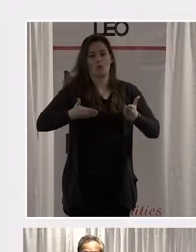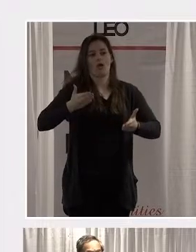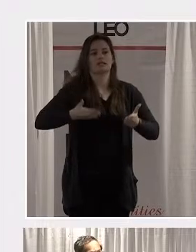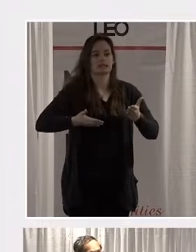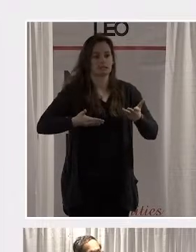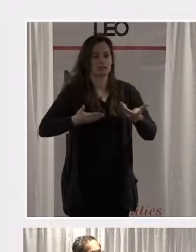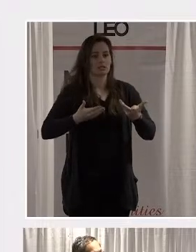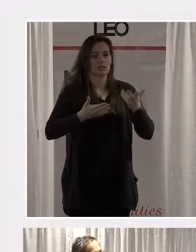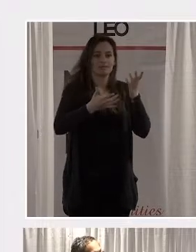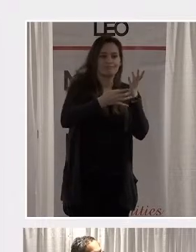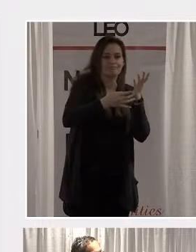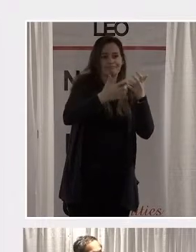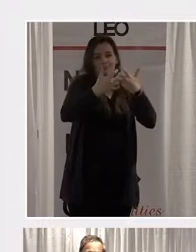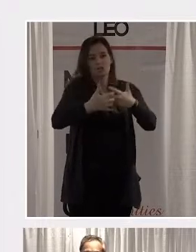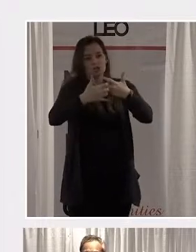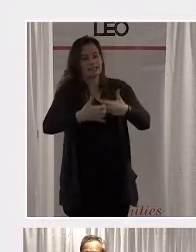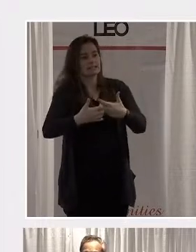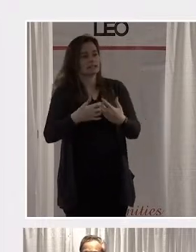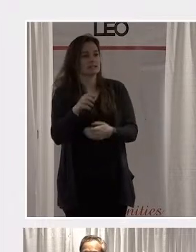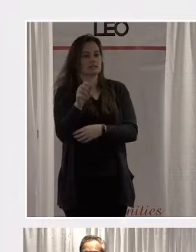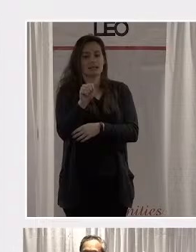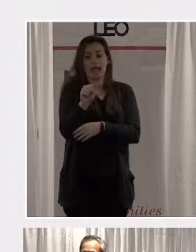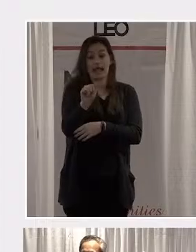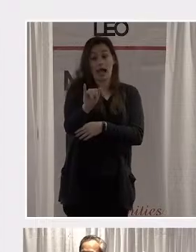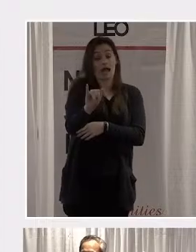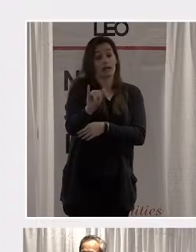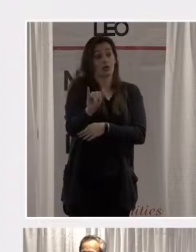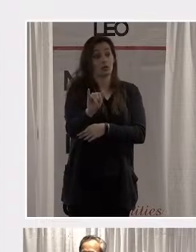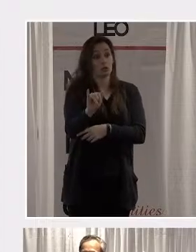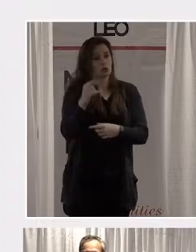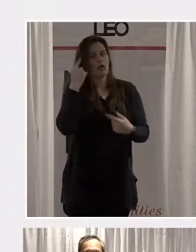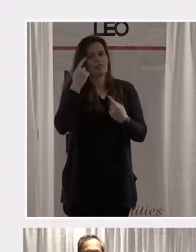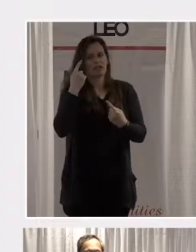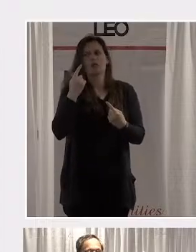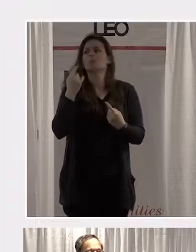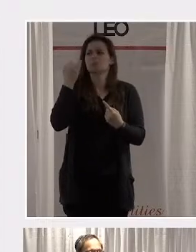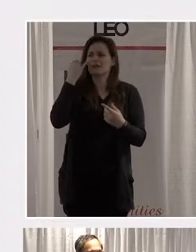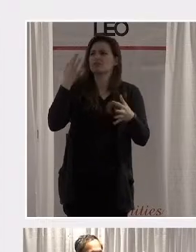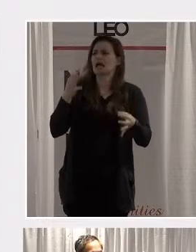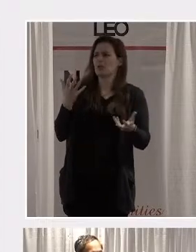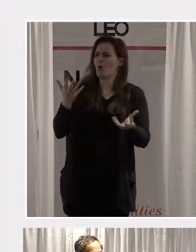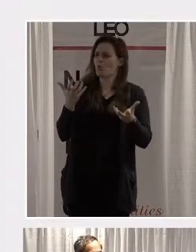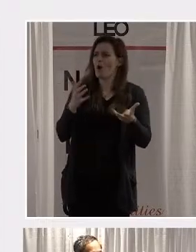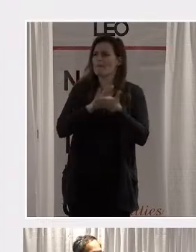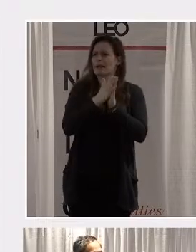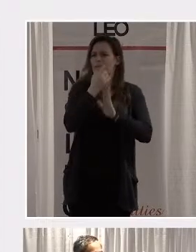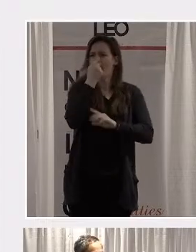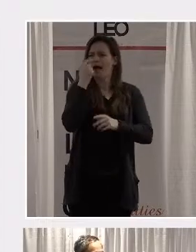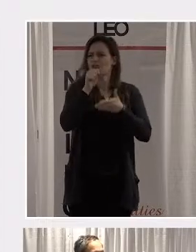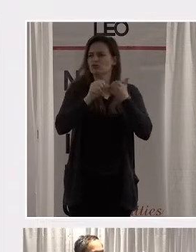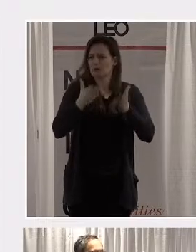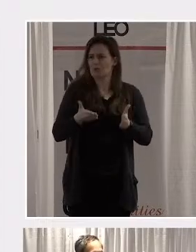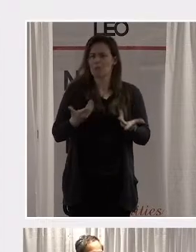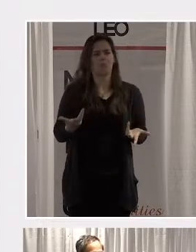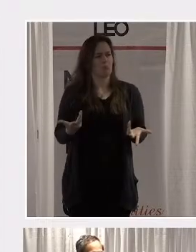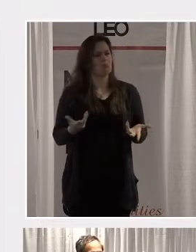YOU KNOW WHAT, I BET, IF I WANTED TO BE AN EYE SURGEON RIGHT NOW I COULD. NEVER GIVE UP ON WHAT YOU THINK YOU CAN DO OR WHAT YOU THINK YOU CAN'T DO